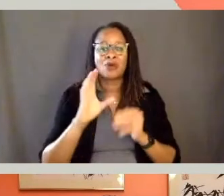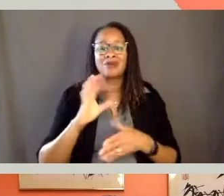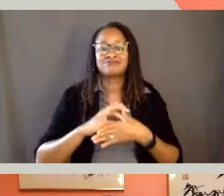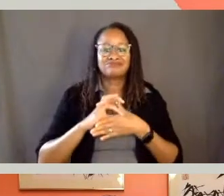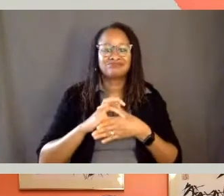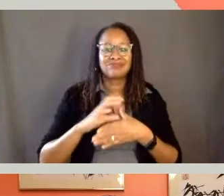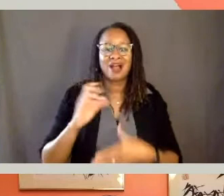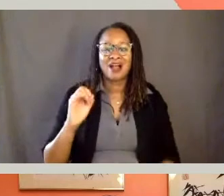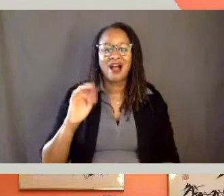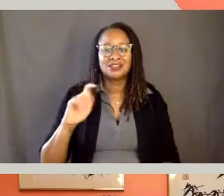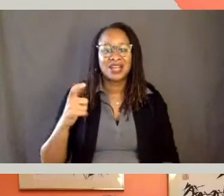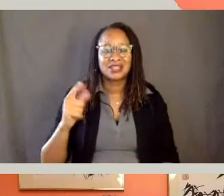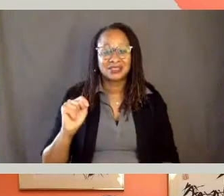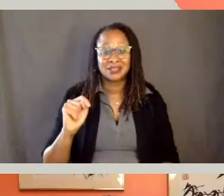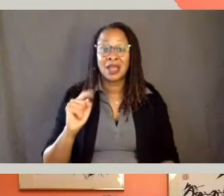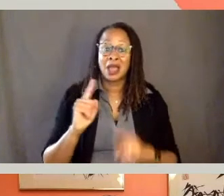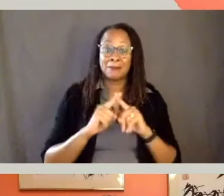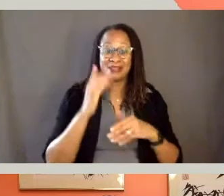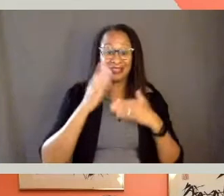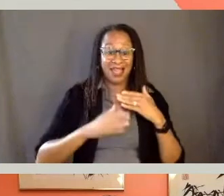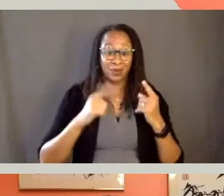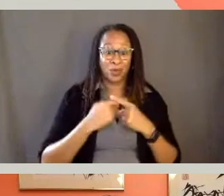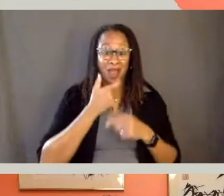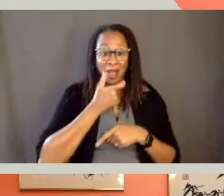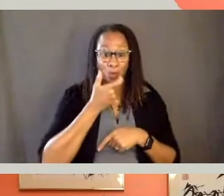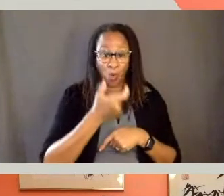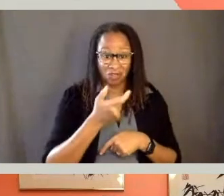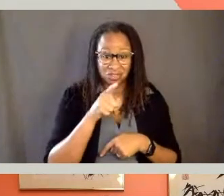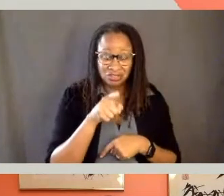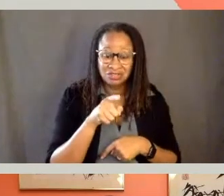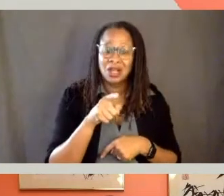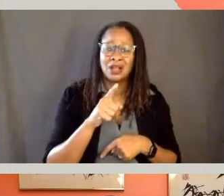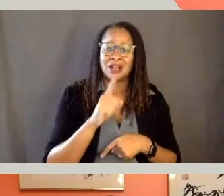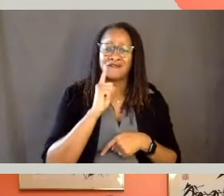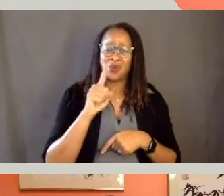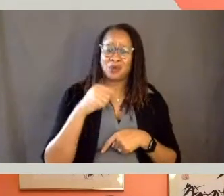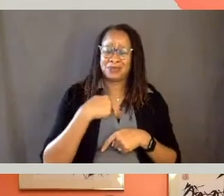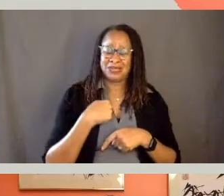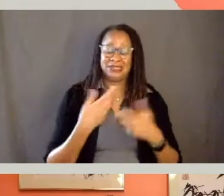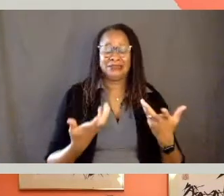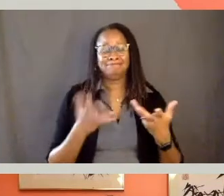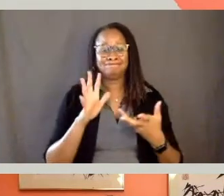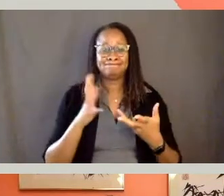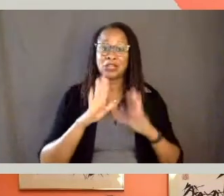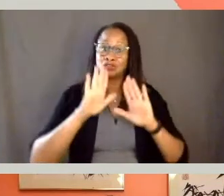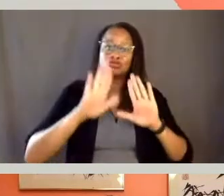But in the end when I watched the film to me it really, even though it's a great film, it's solid,